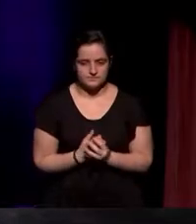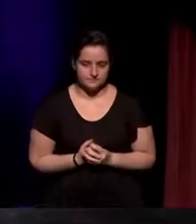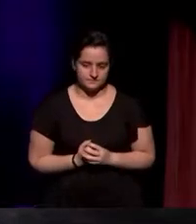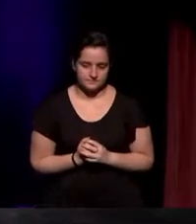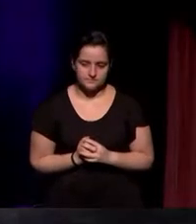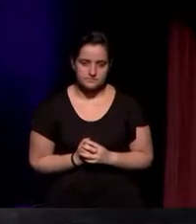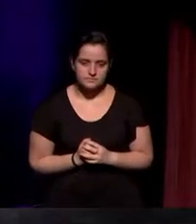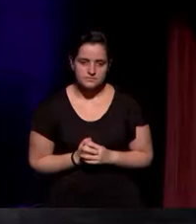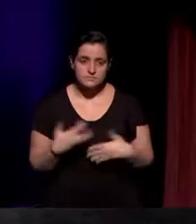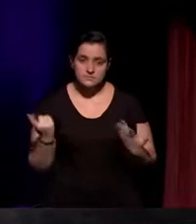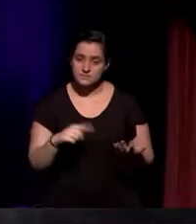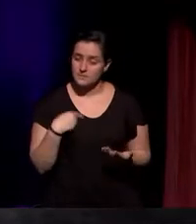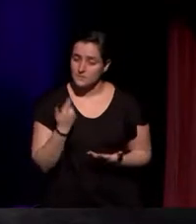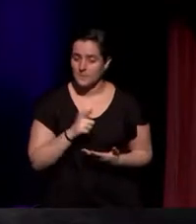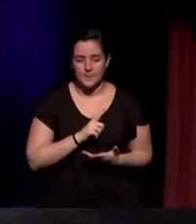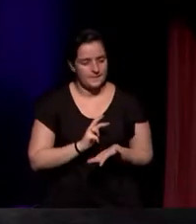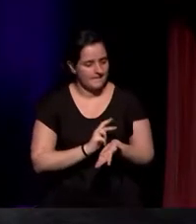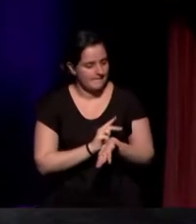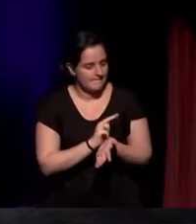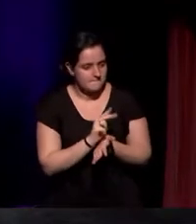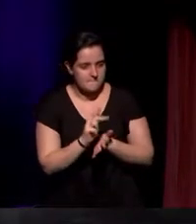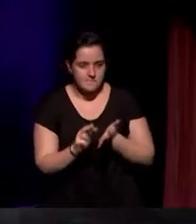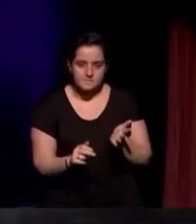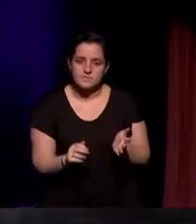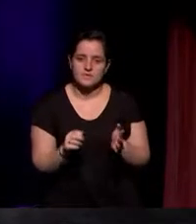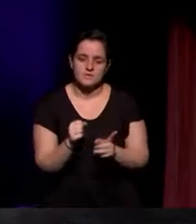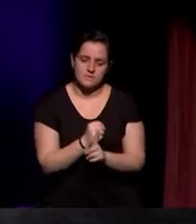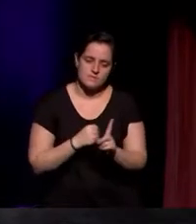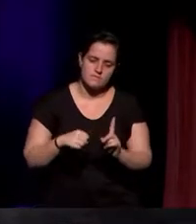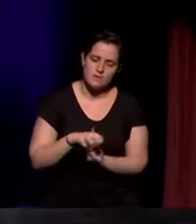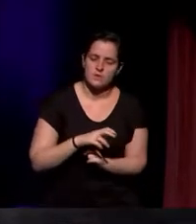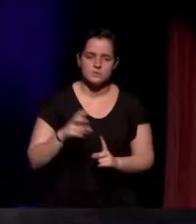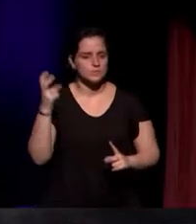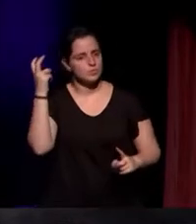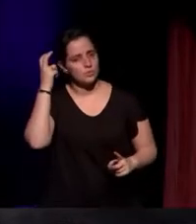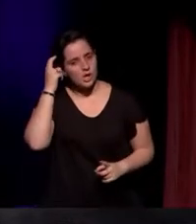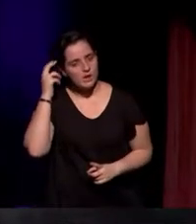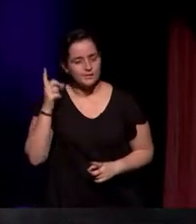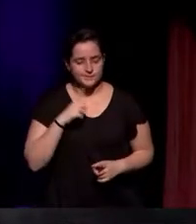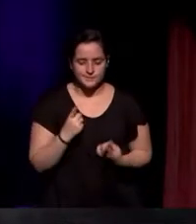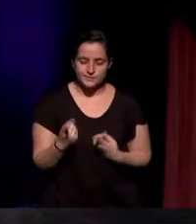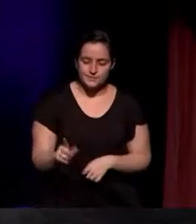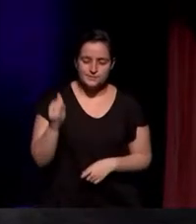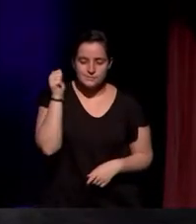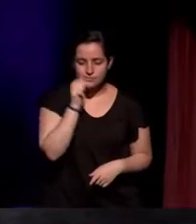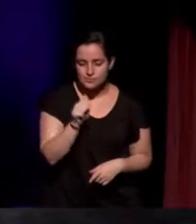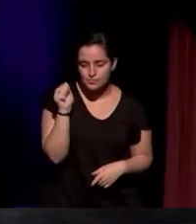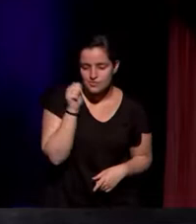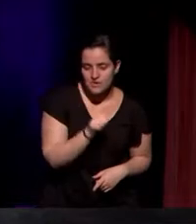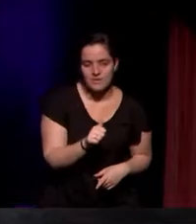We have a series sociocultural factors which discriminate women and girls,